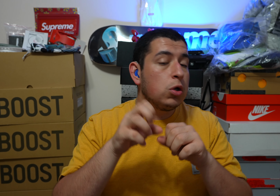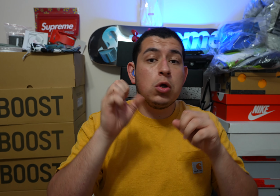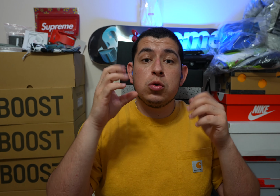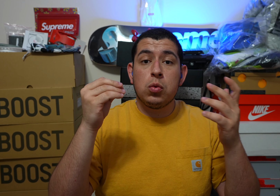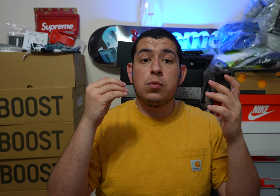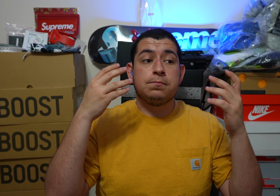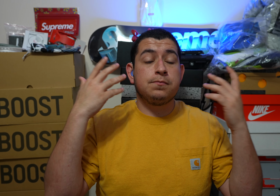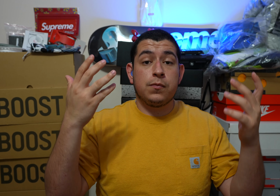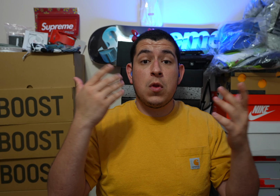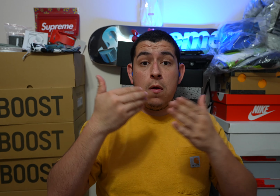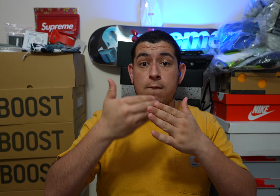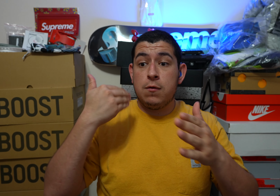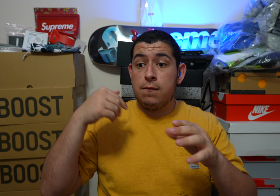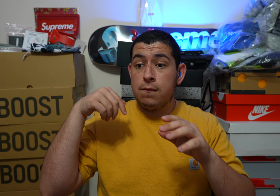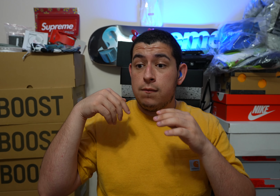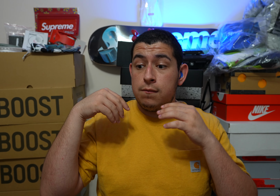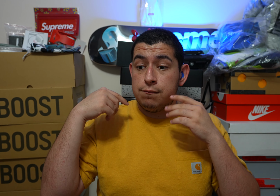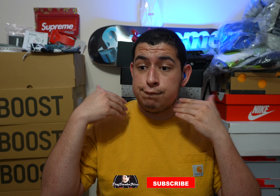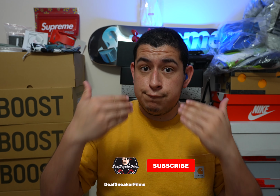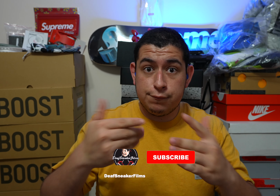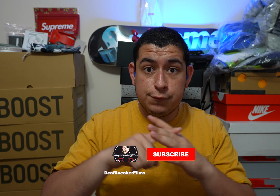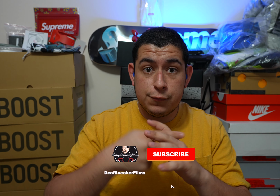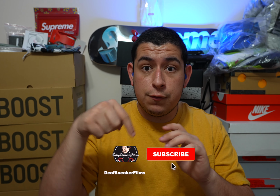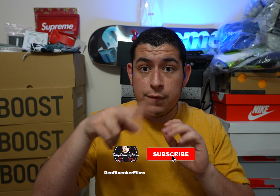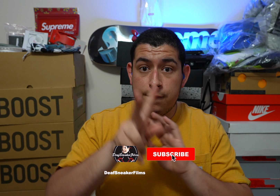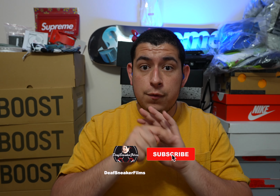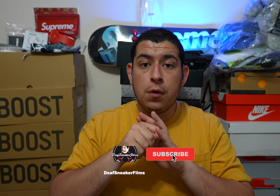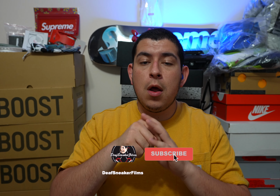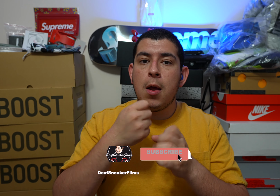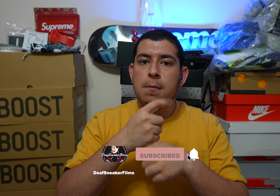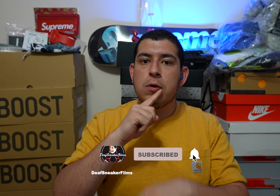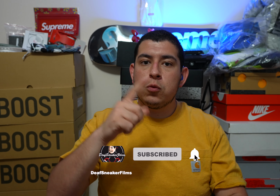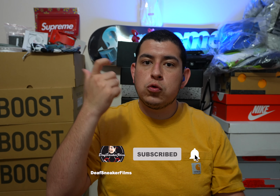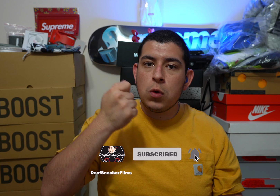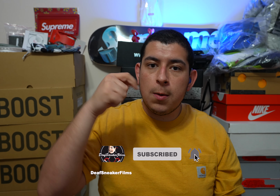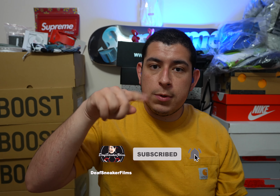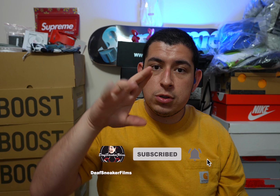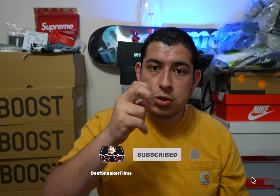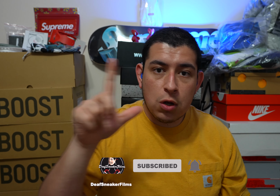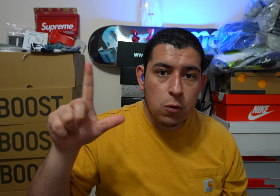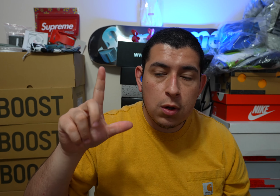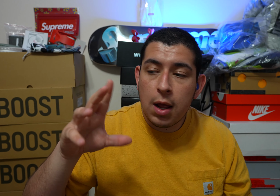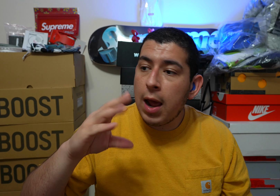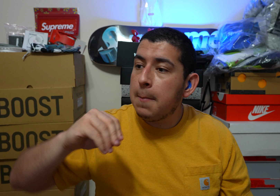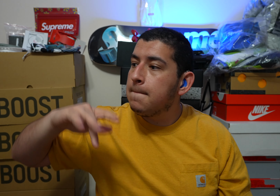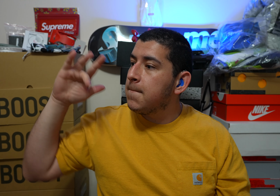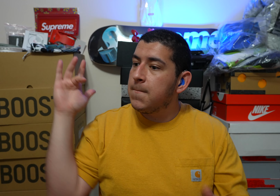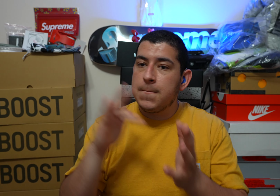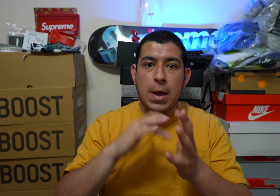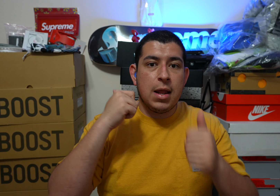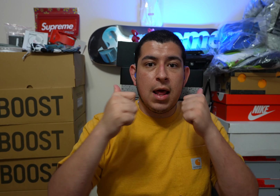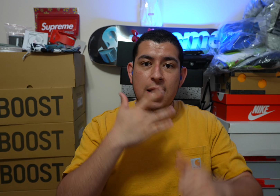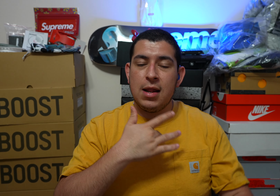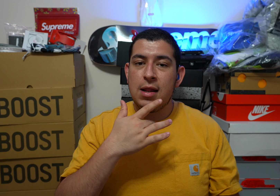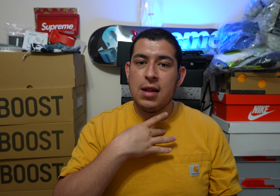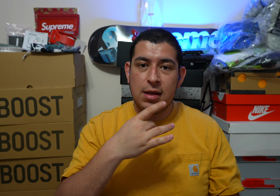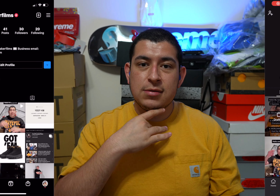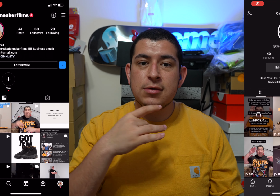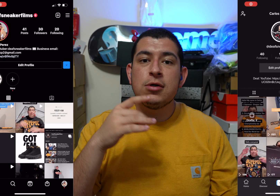Before this video gets started, make sure to subscribe to this channel, and SMASH A LIKE BUTTON!